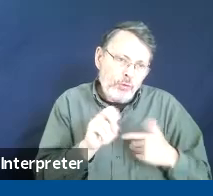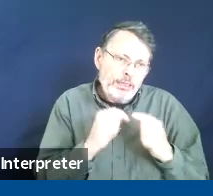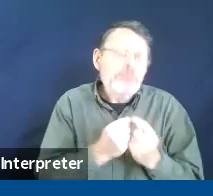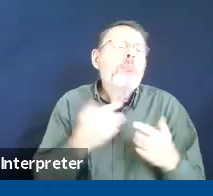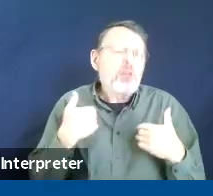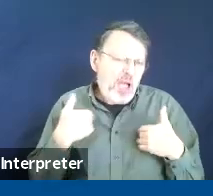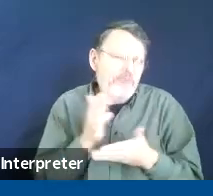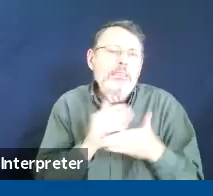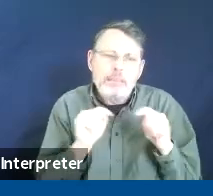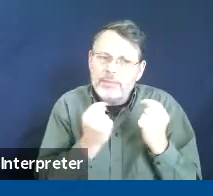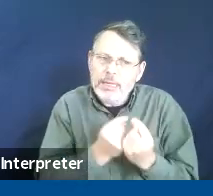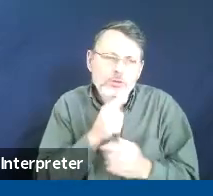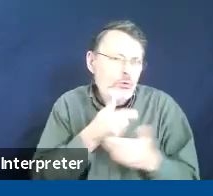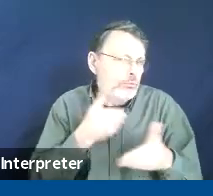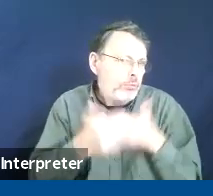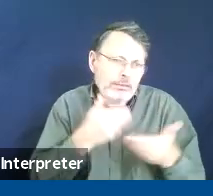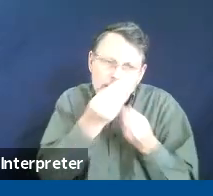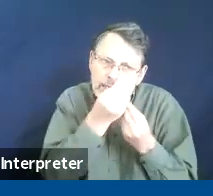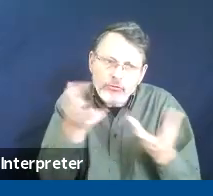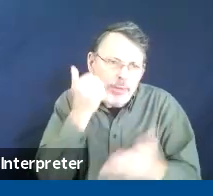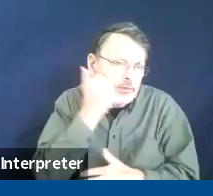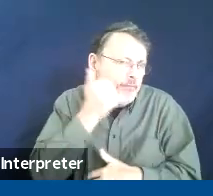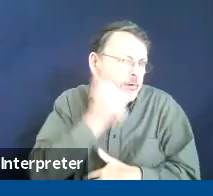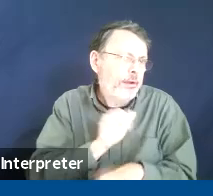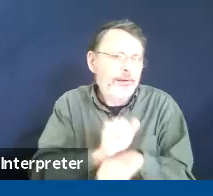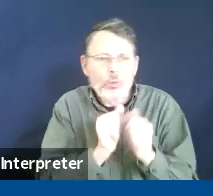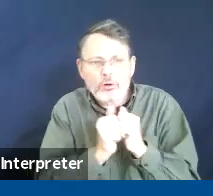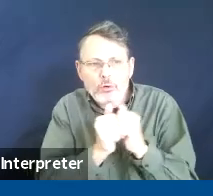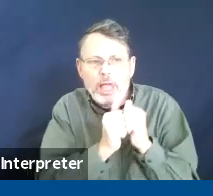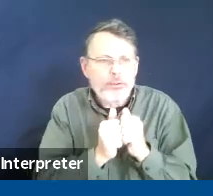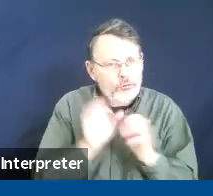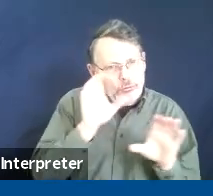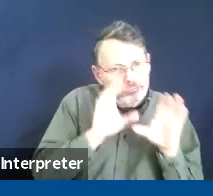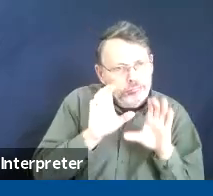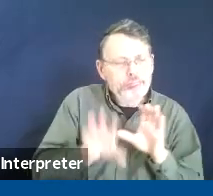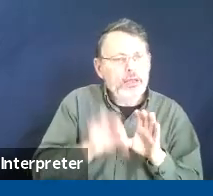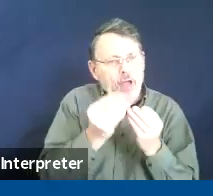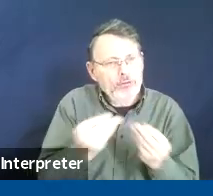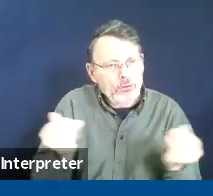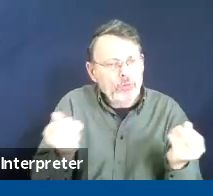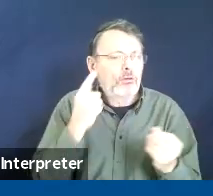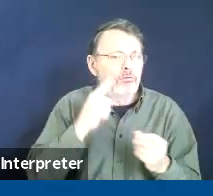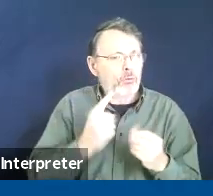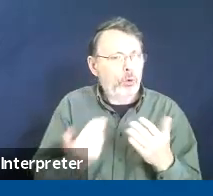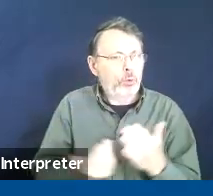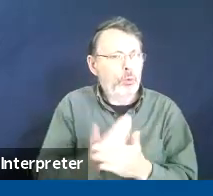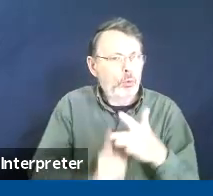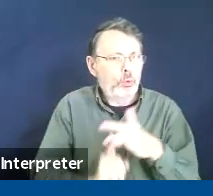who are daily processing information and working together to find solutions to emerging issues.